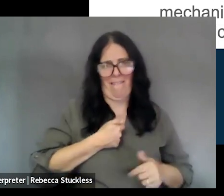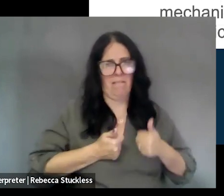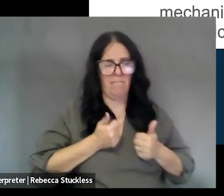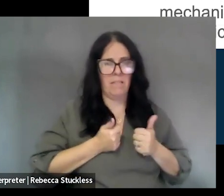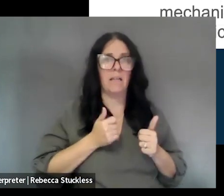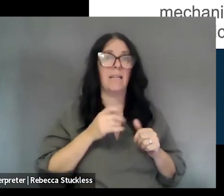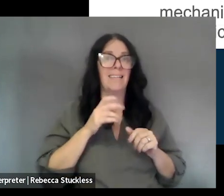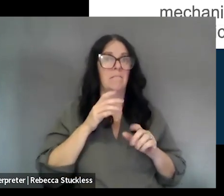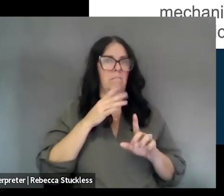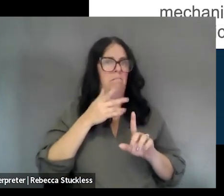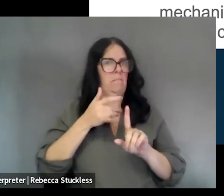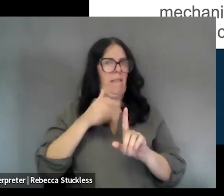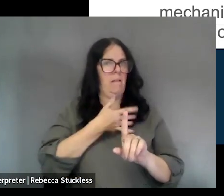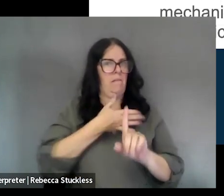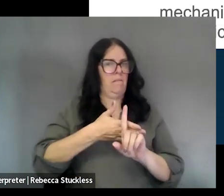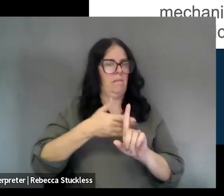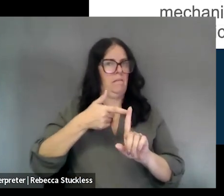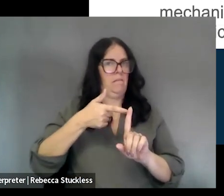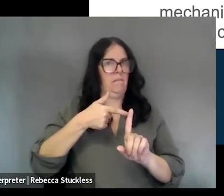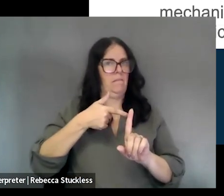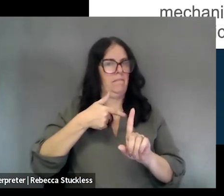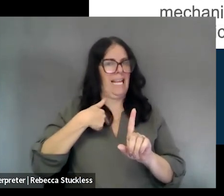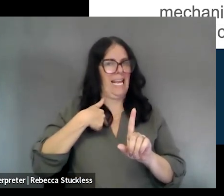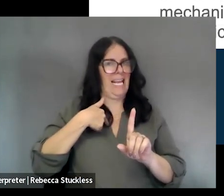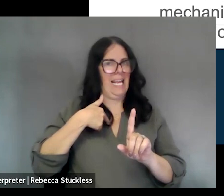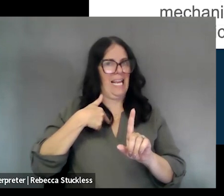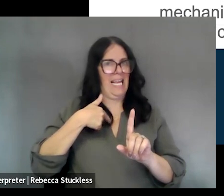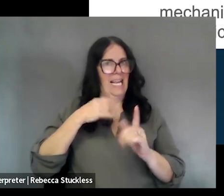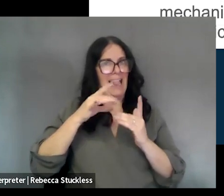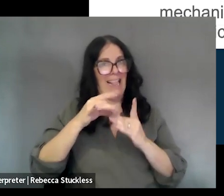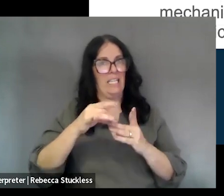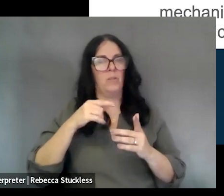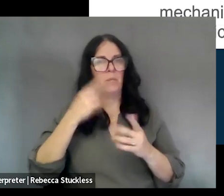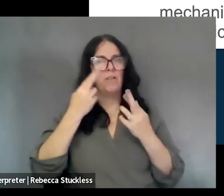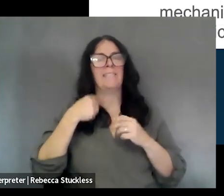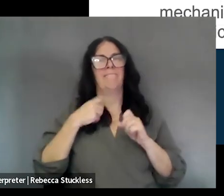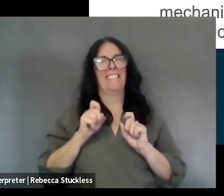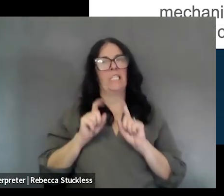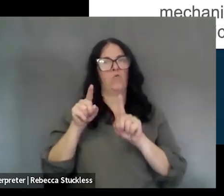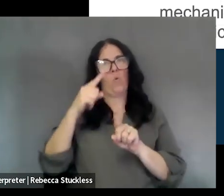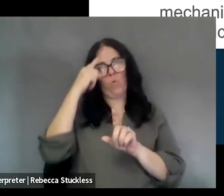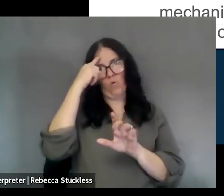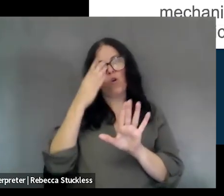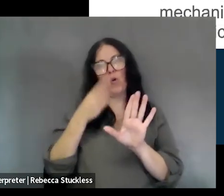where I realized that I needed to get a near psychological evaluation for ASD, I realized that